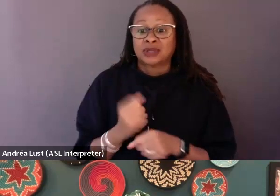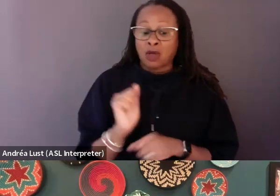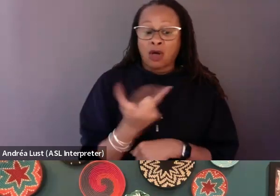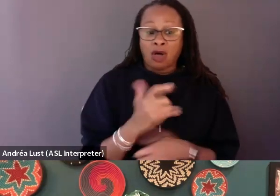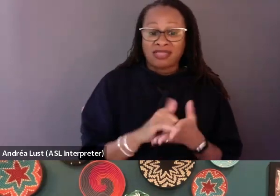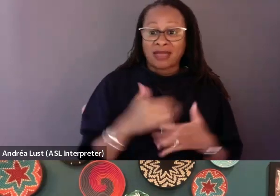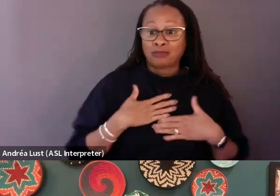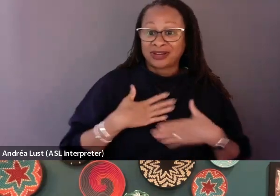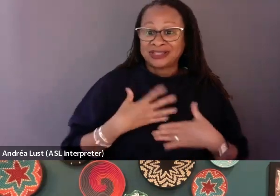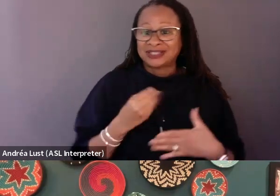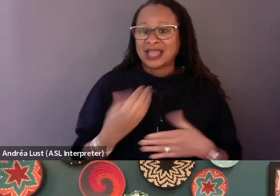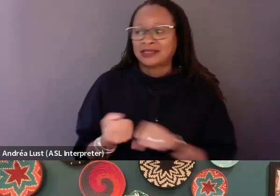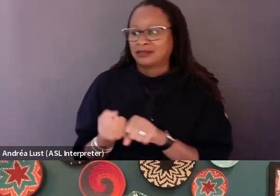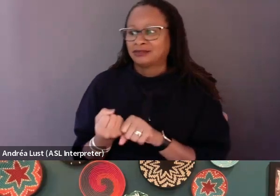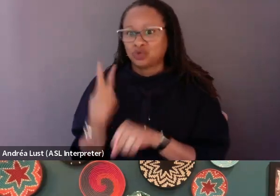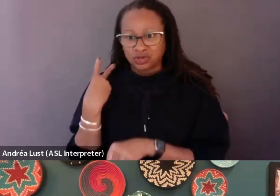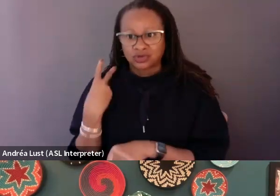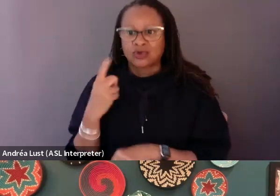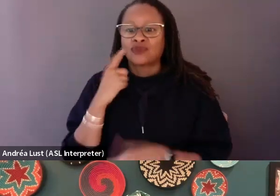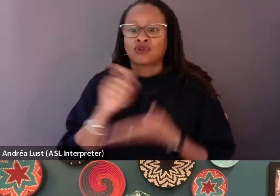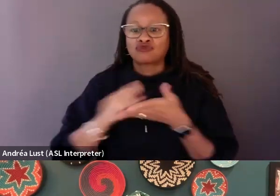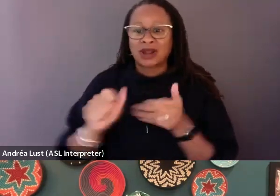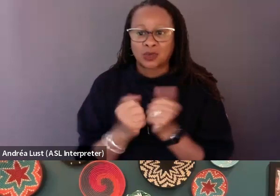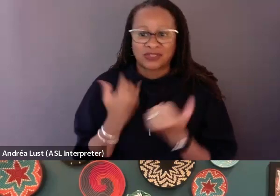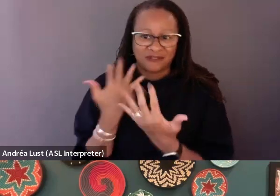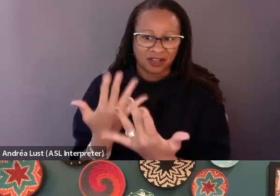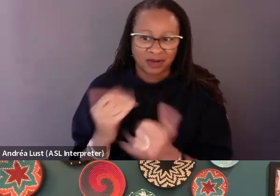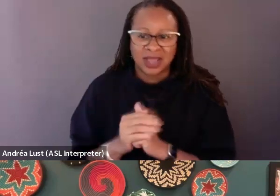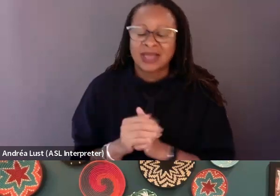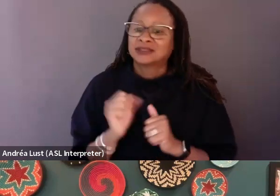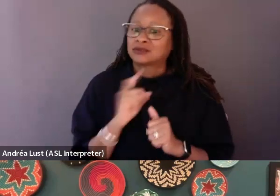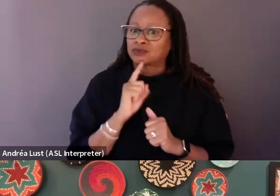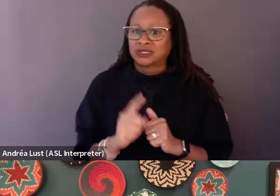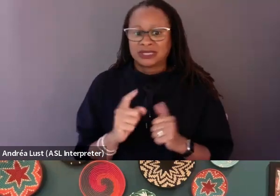for "Writing with Fire." But it's really some exciting work coming out of India